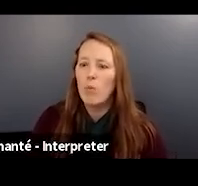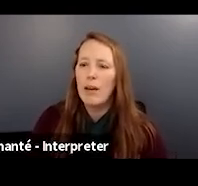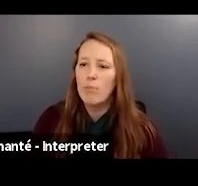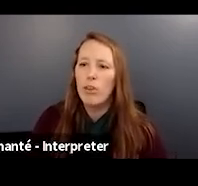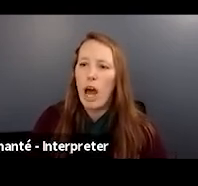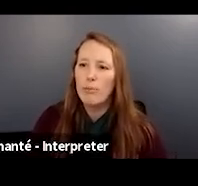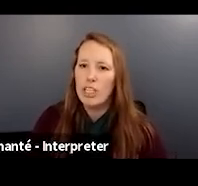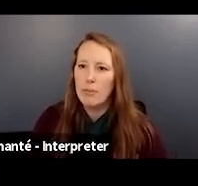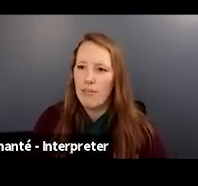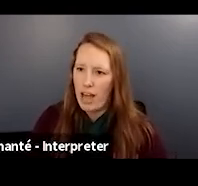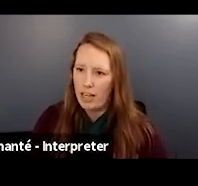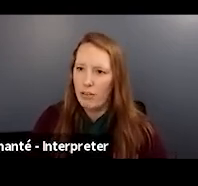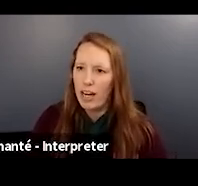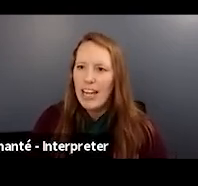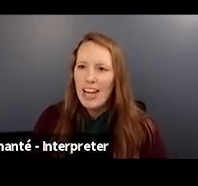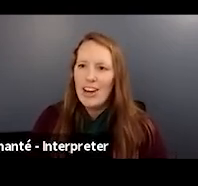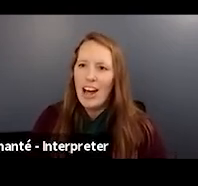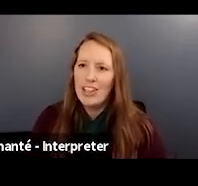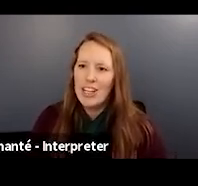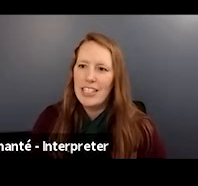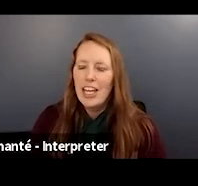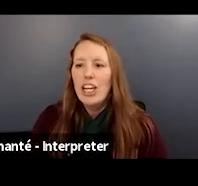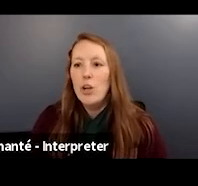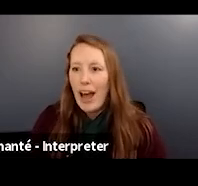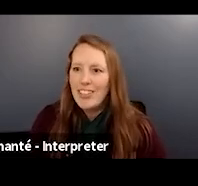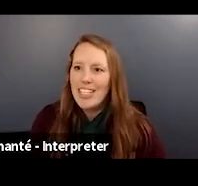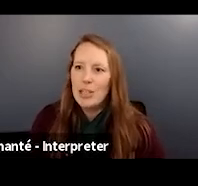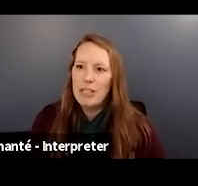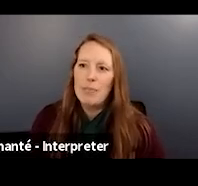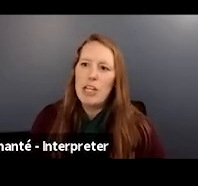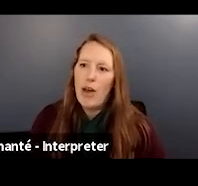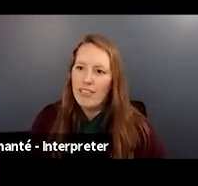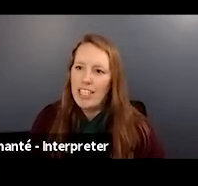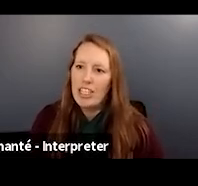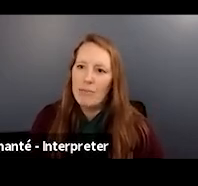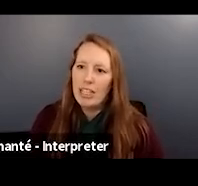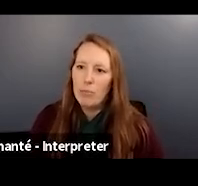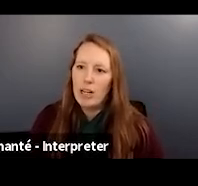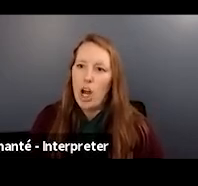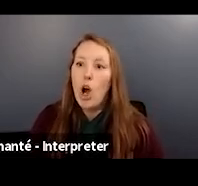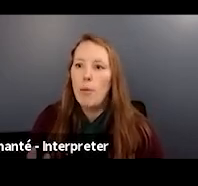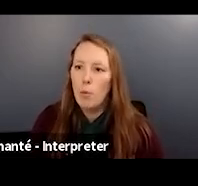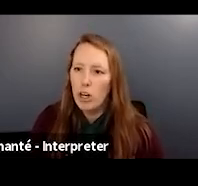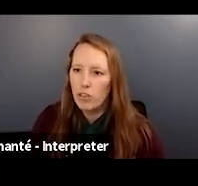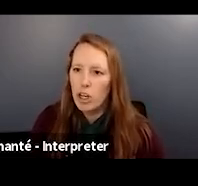I wanted both options to be fine. Not just you have to teach them to speak. You have to teach them to lip-read and hope it works for you.